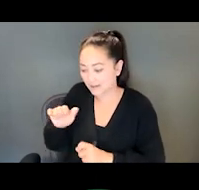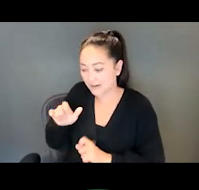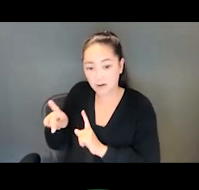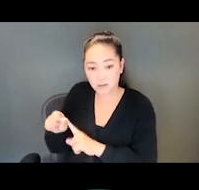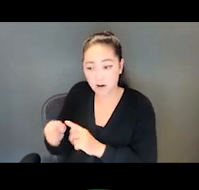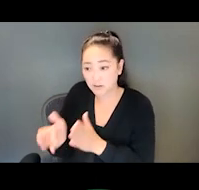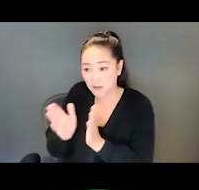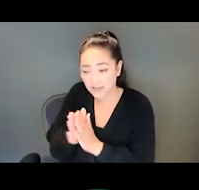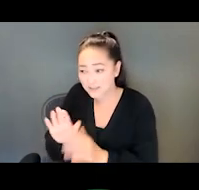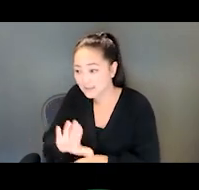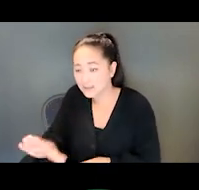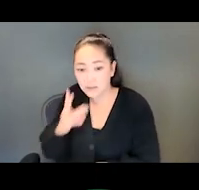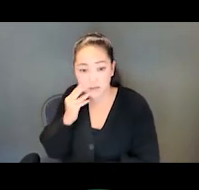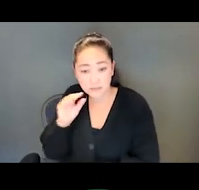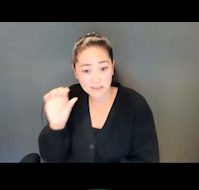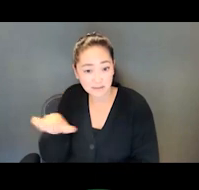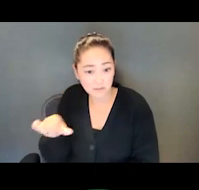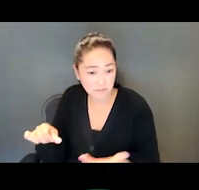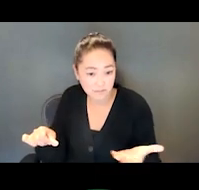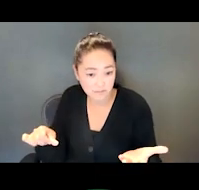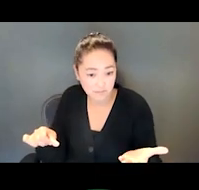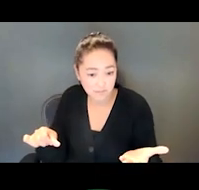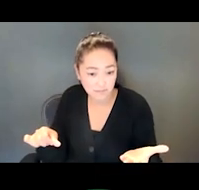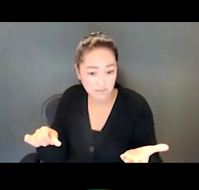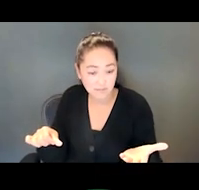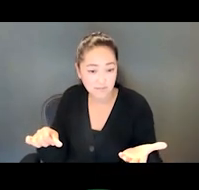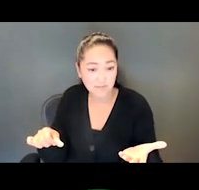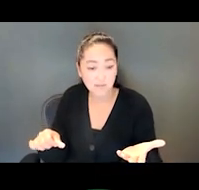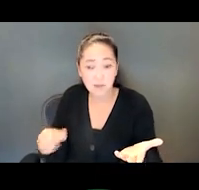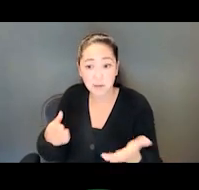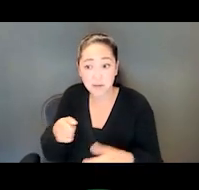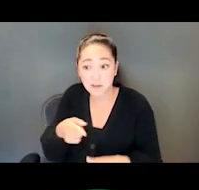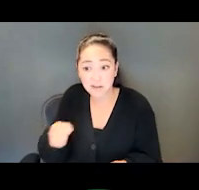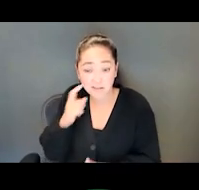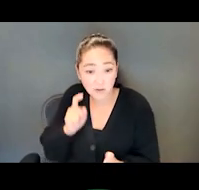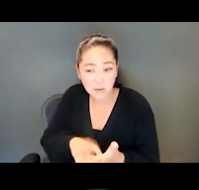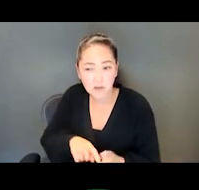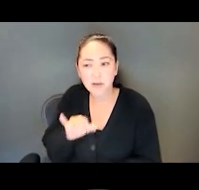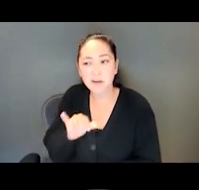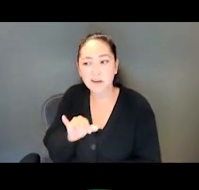Seeing reduce wildlife or are they, were their own experience or are they experiencing smoke or do they feel safe?